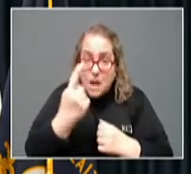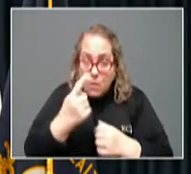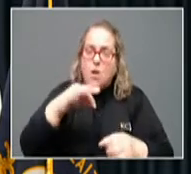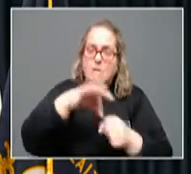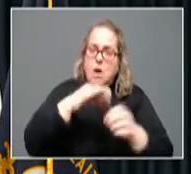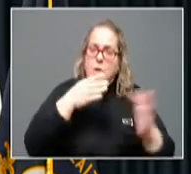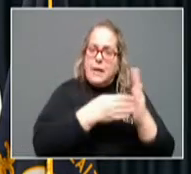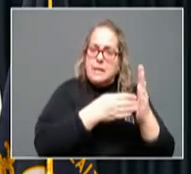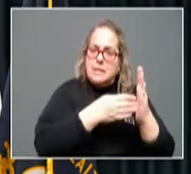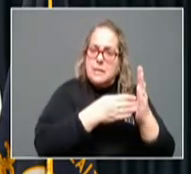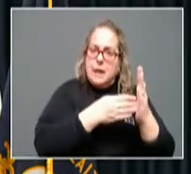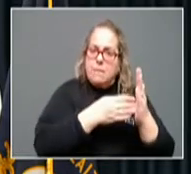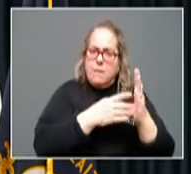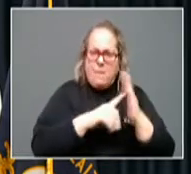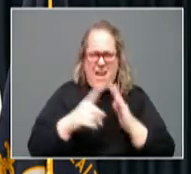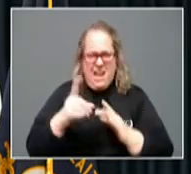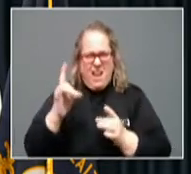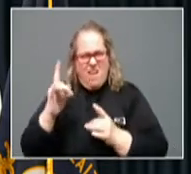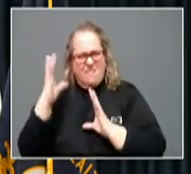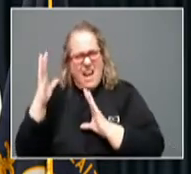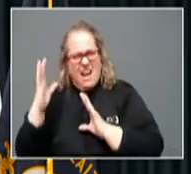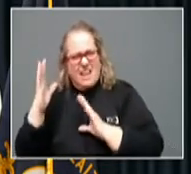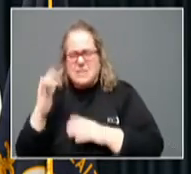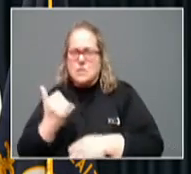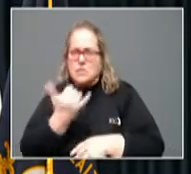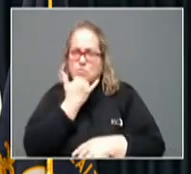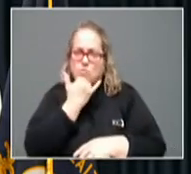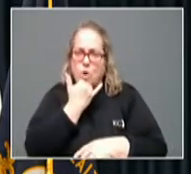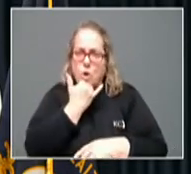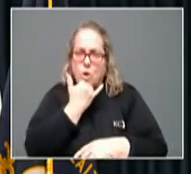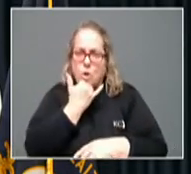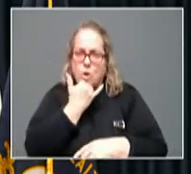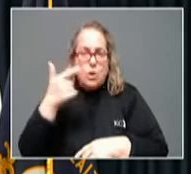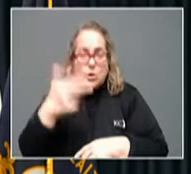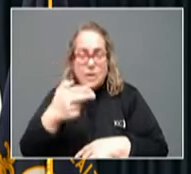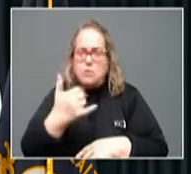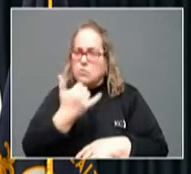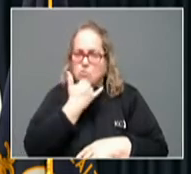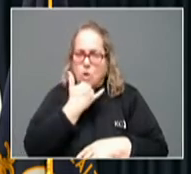matter any other. It's absolutely wrong. And this is way, way, way over the line.